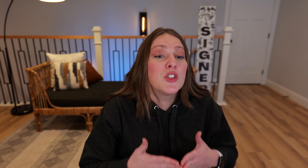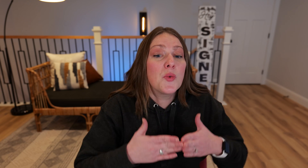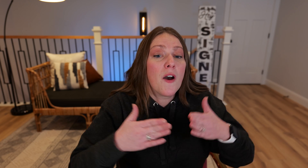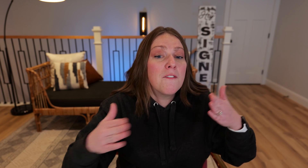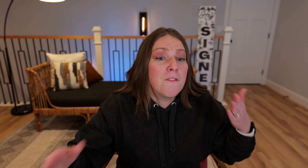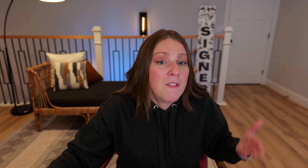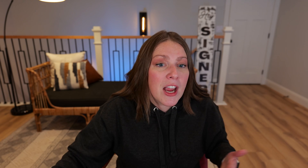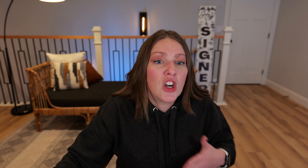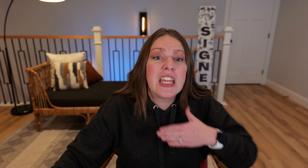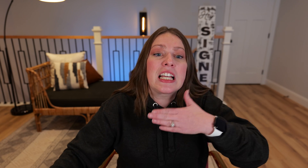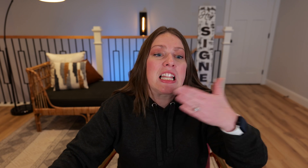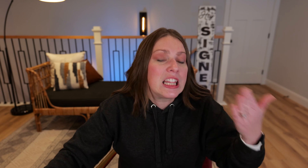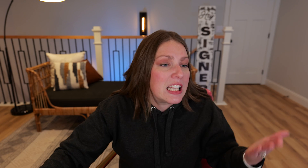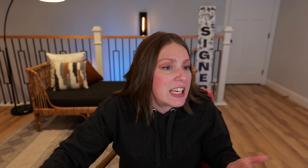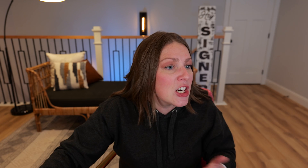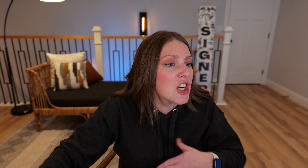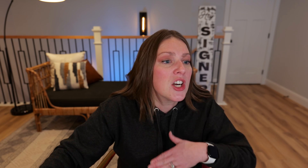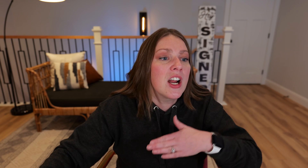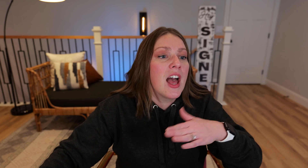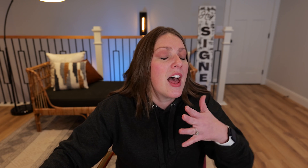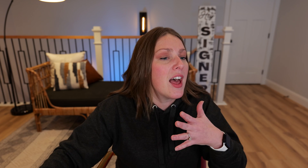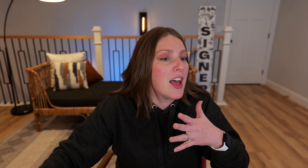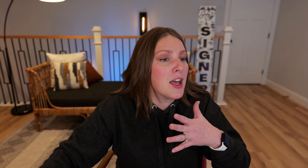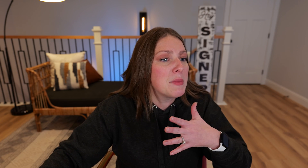So a very clear,